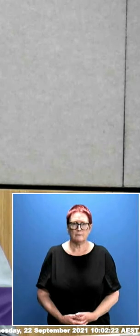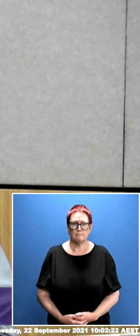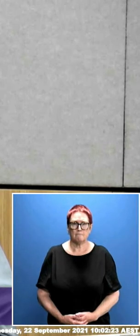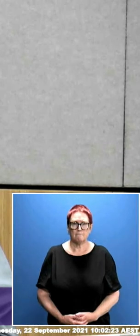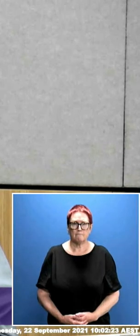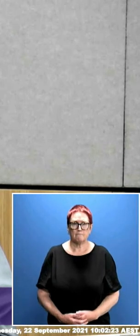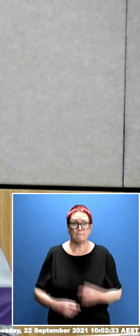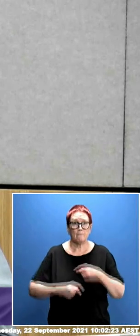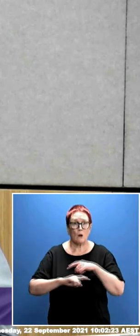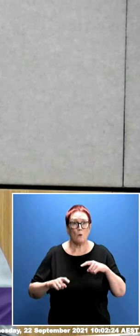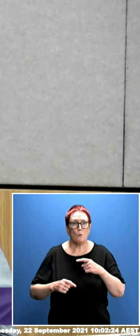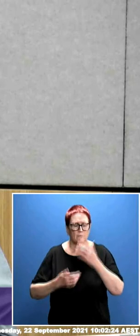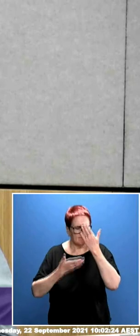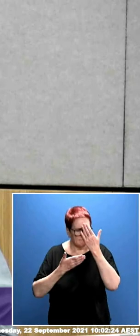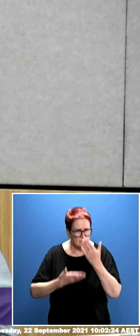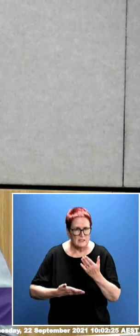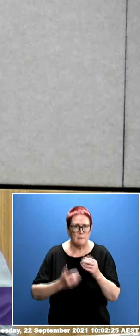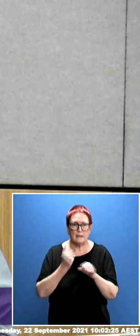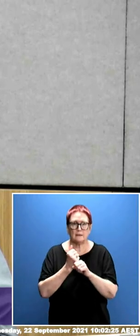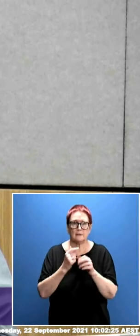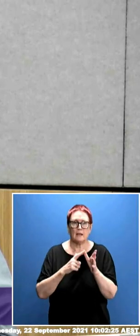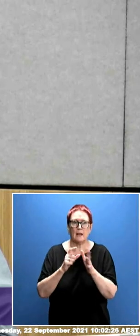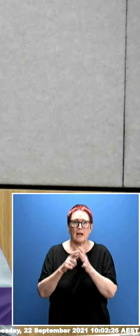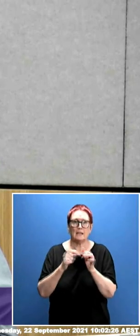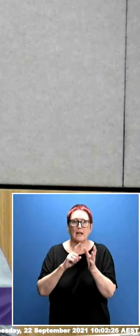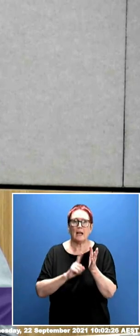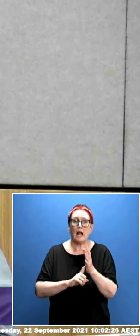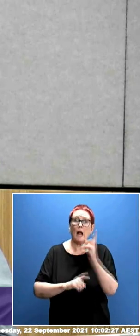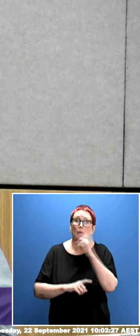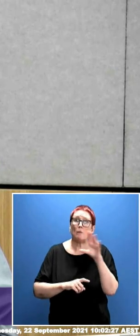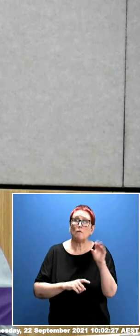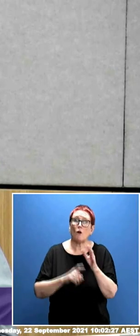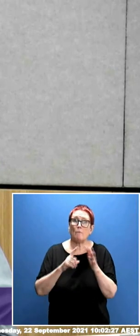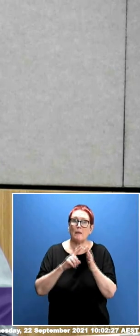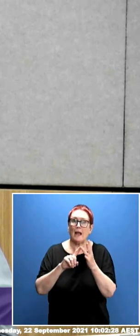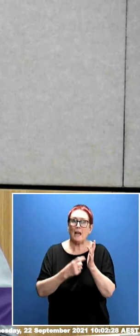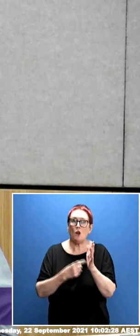We pay respect to the Gadigal people of the Eora Nation.